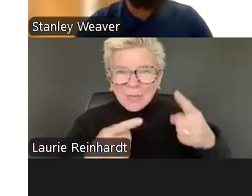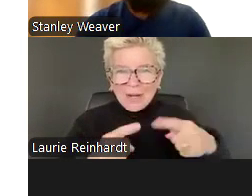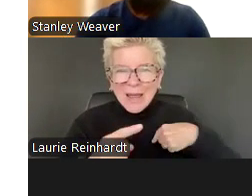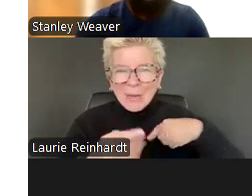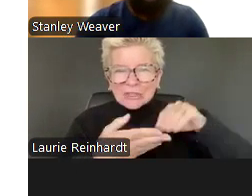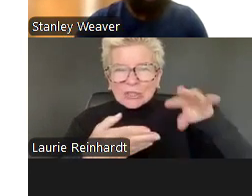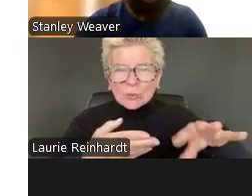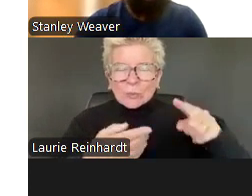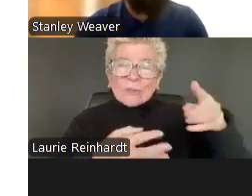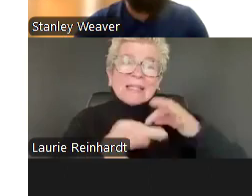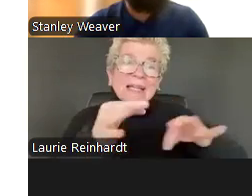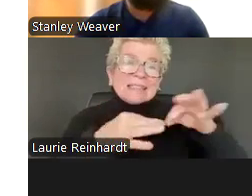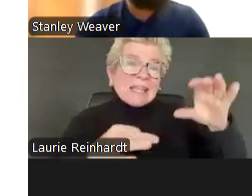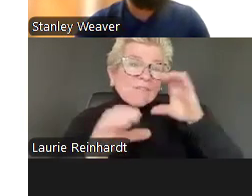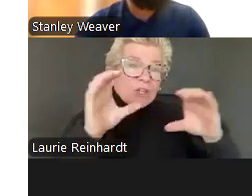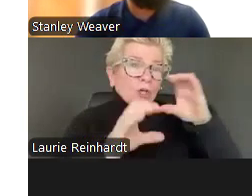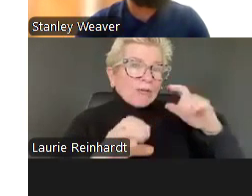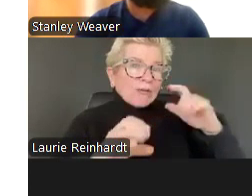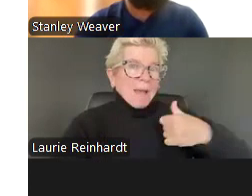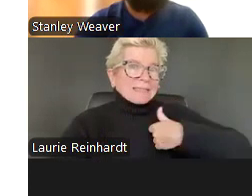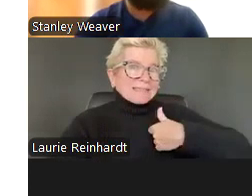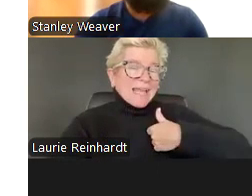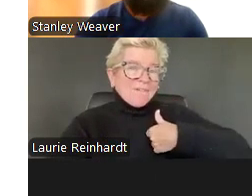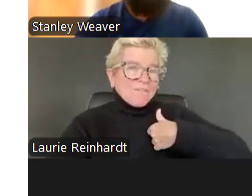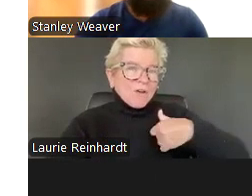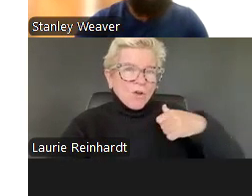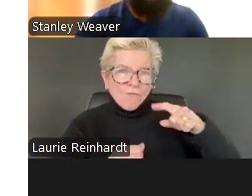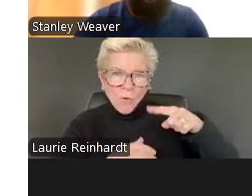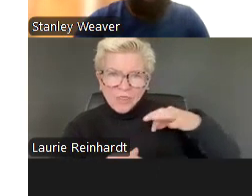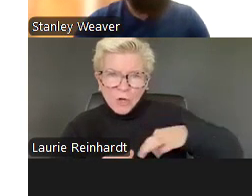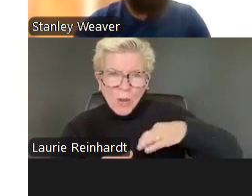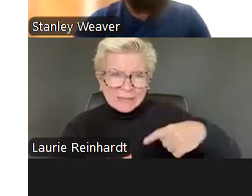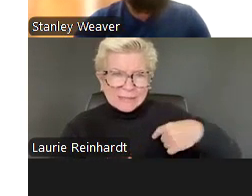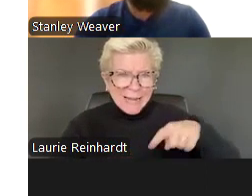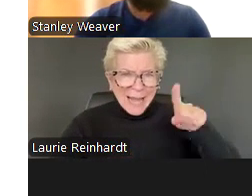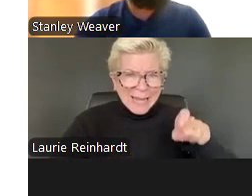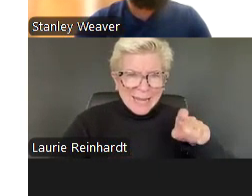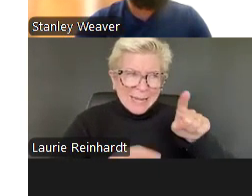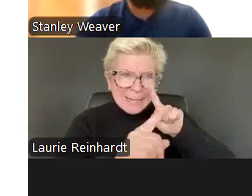searching and looking on my own for which credits I need, what certification would